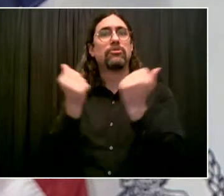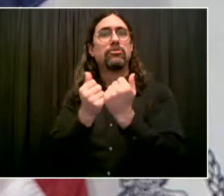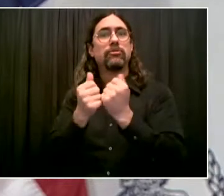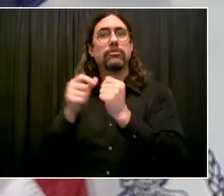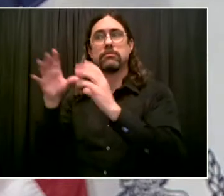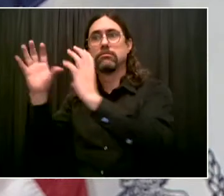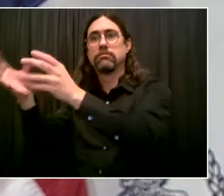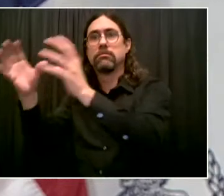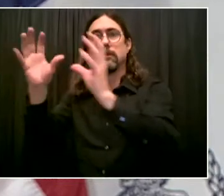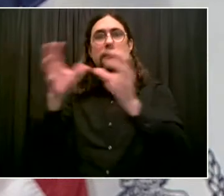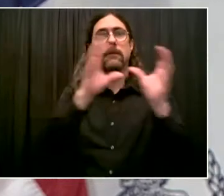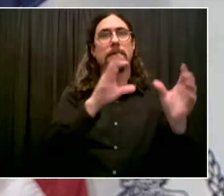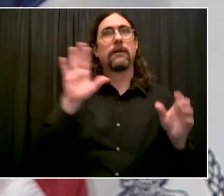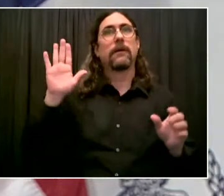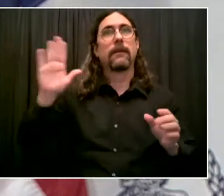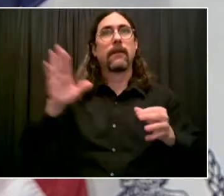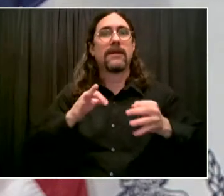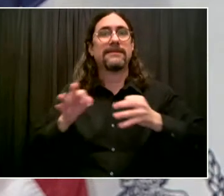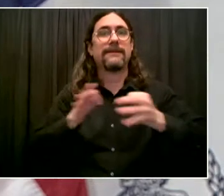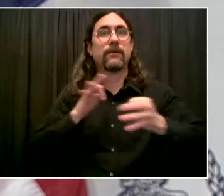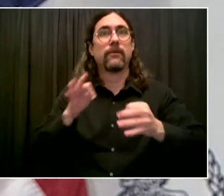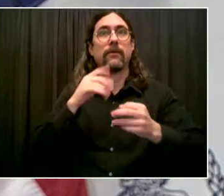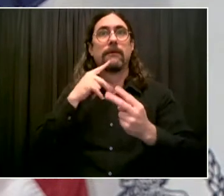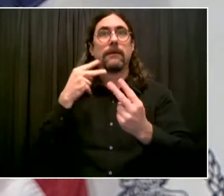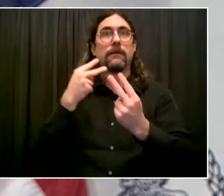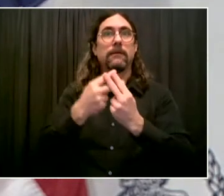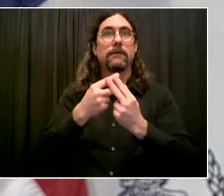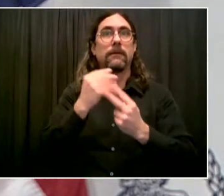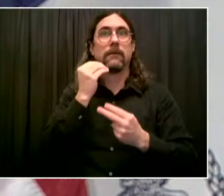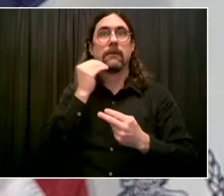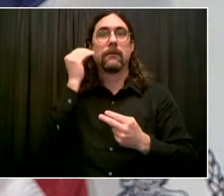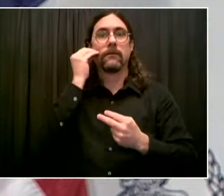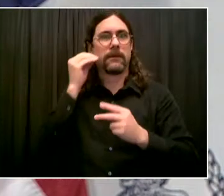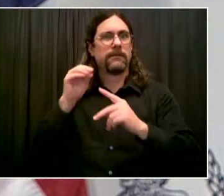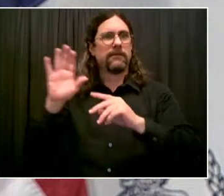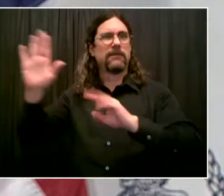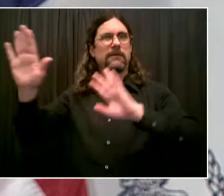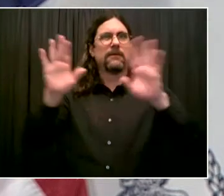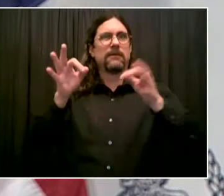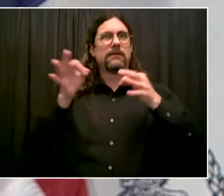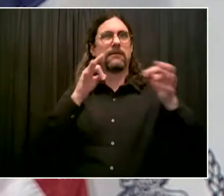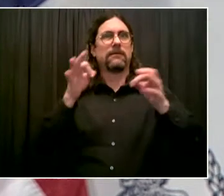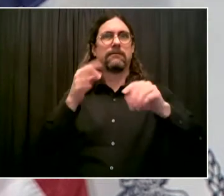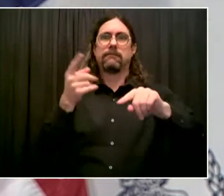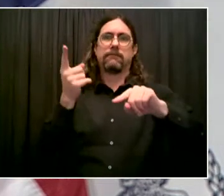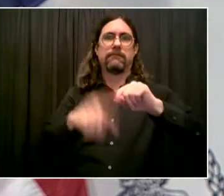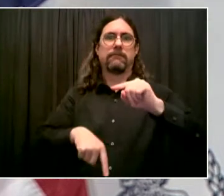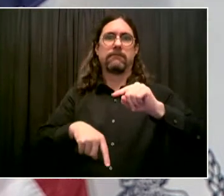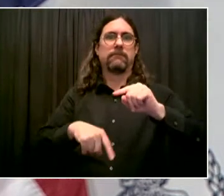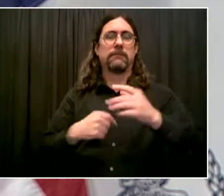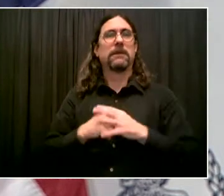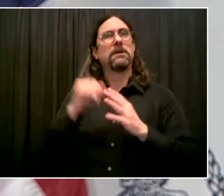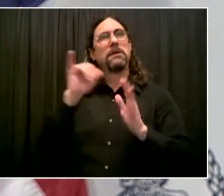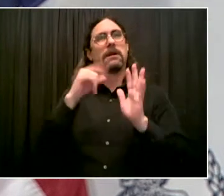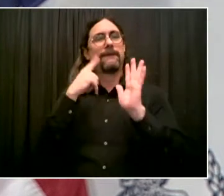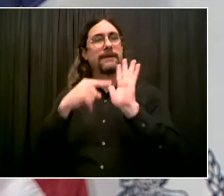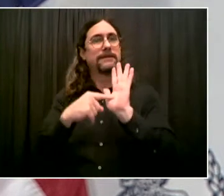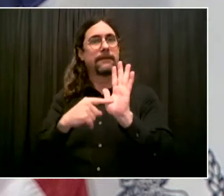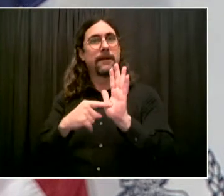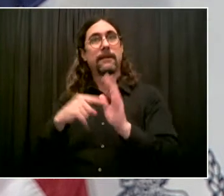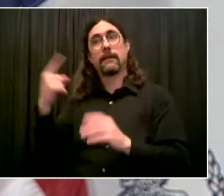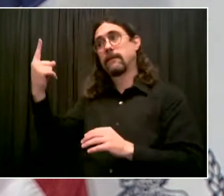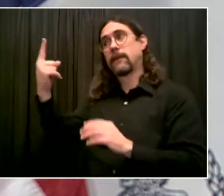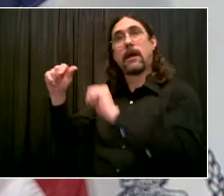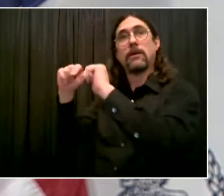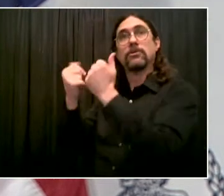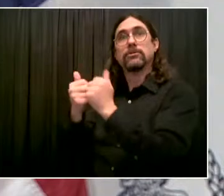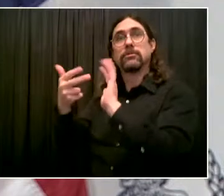WHAT HOMEBOUOUD N